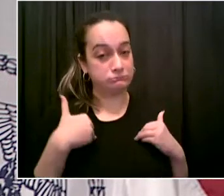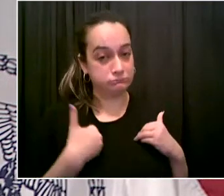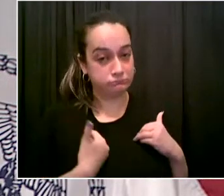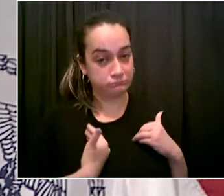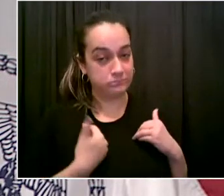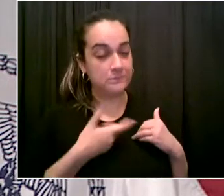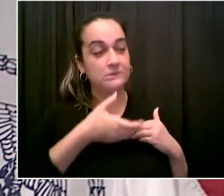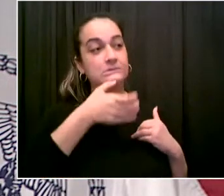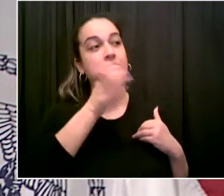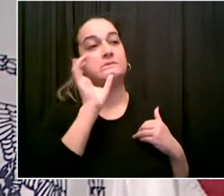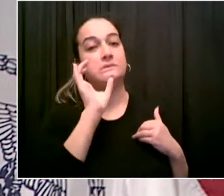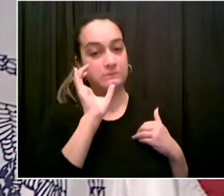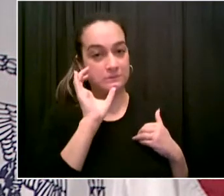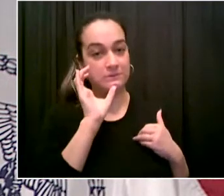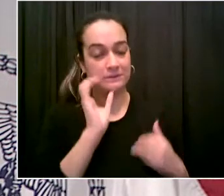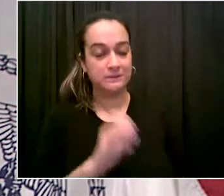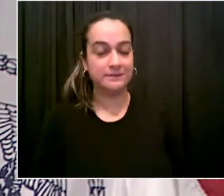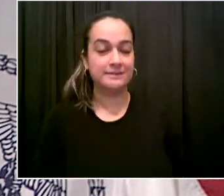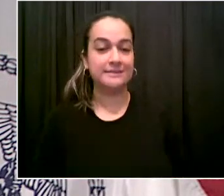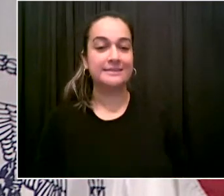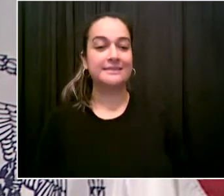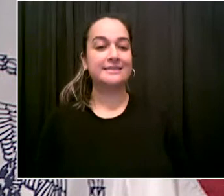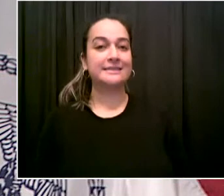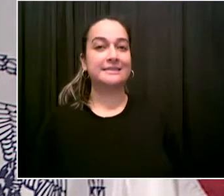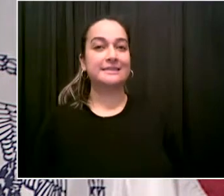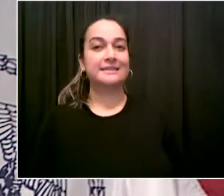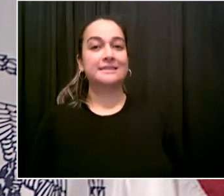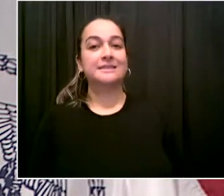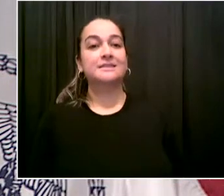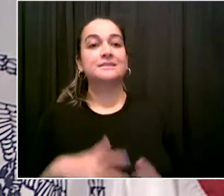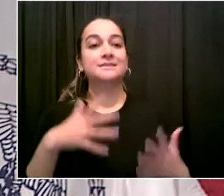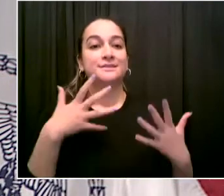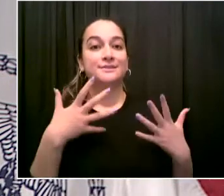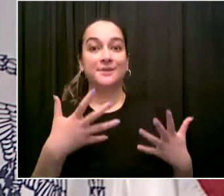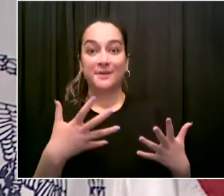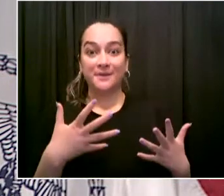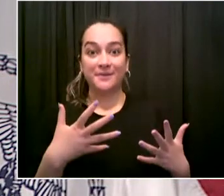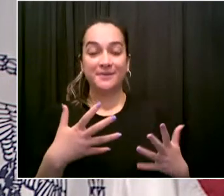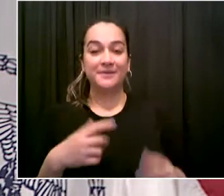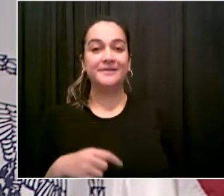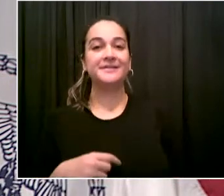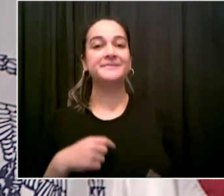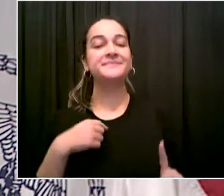REALLY HIGHLY CAFFEINATED.